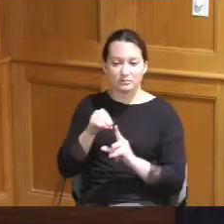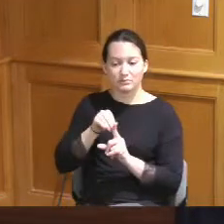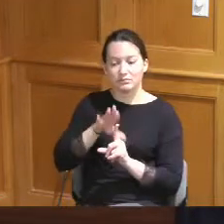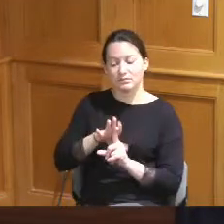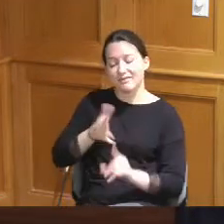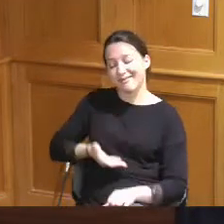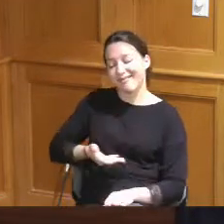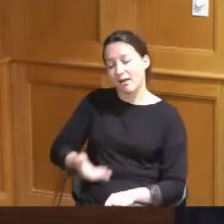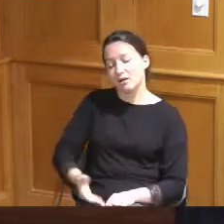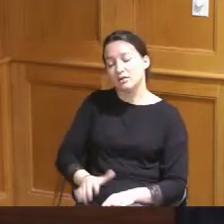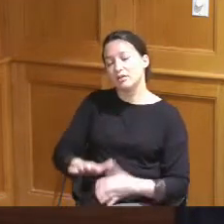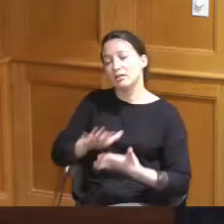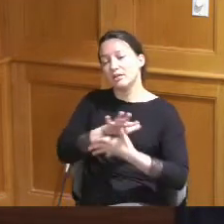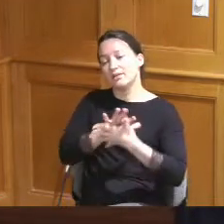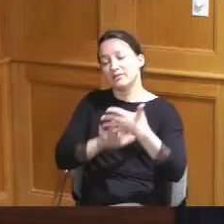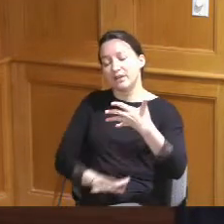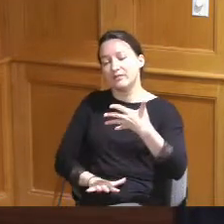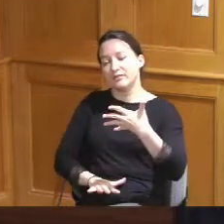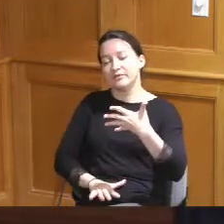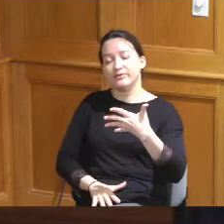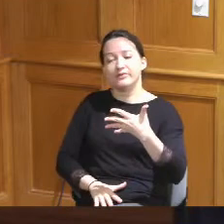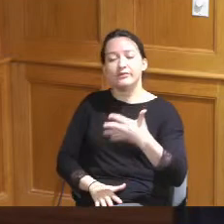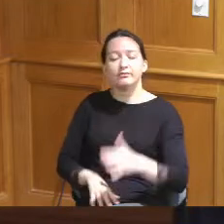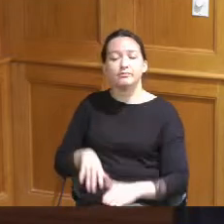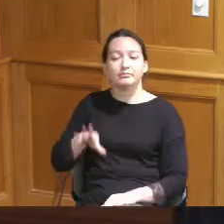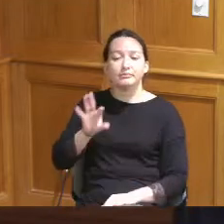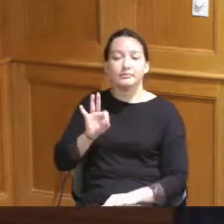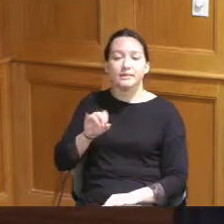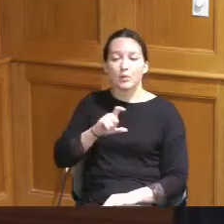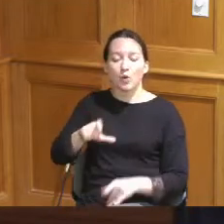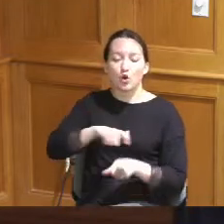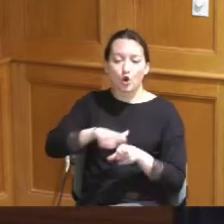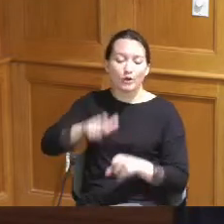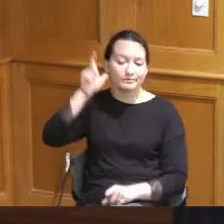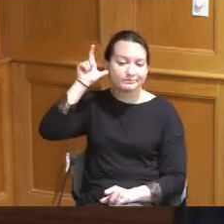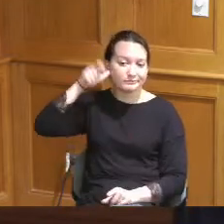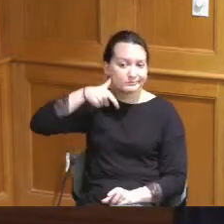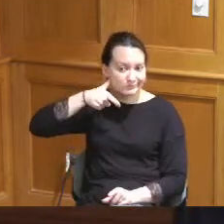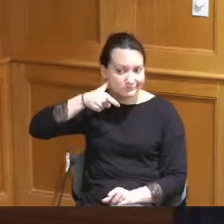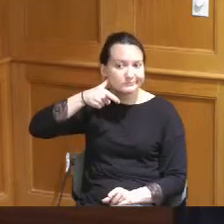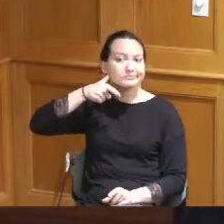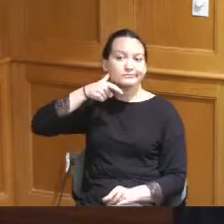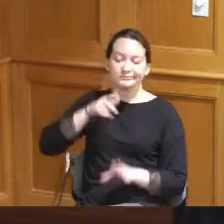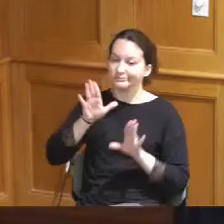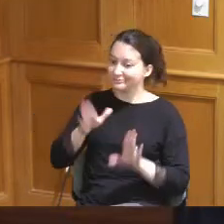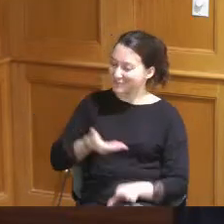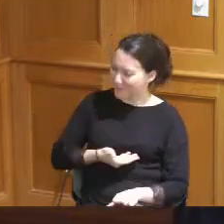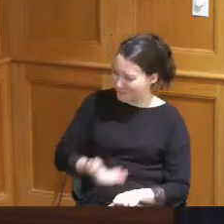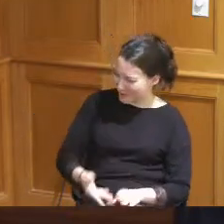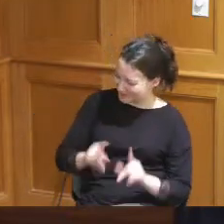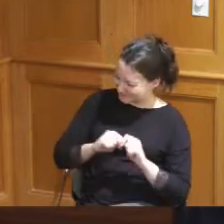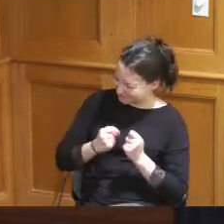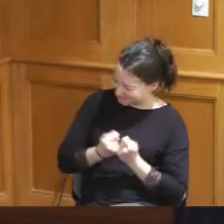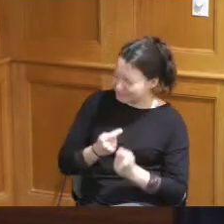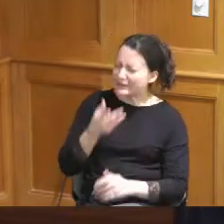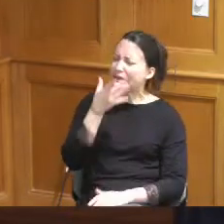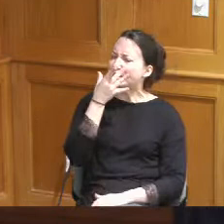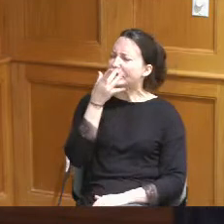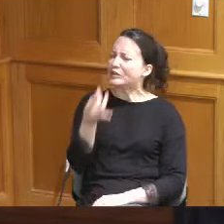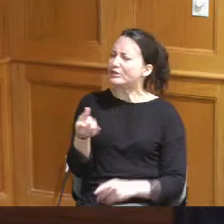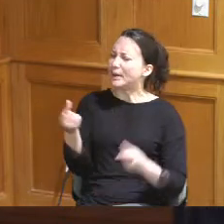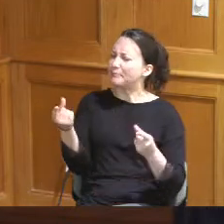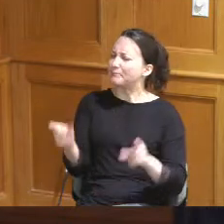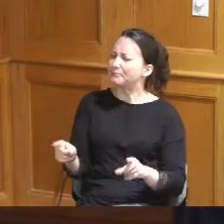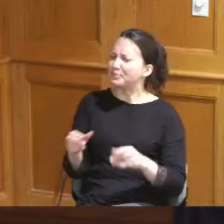five new 911 call takers so that's fantastic welcome them to the team interestingly enough many